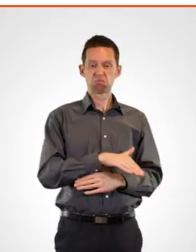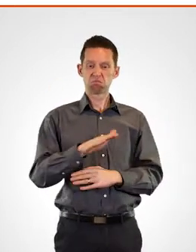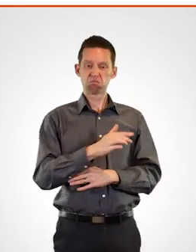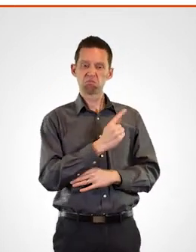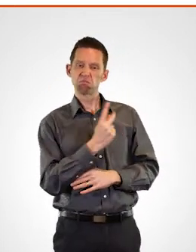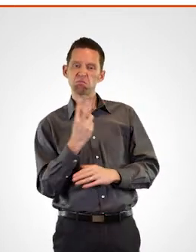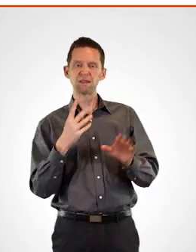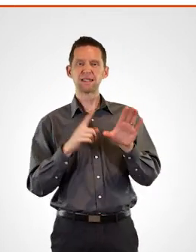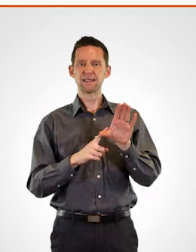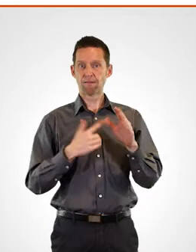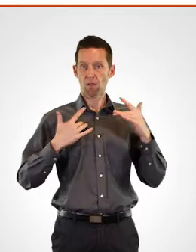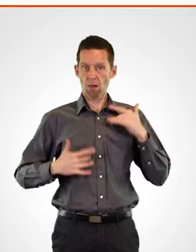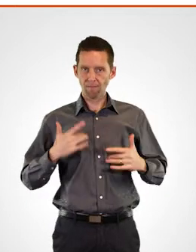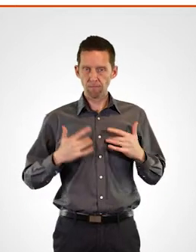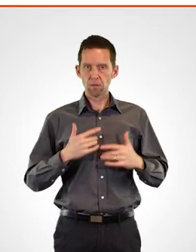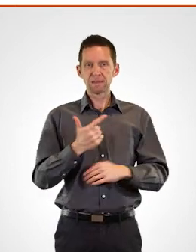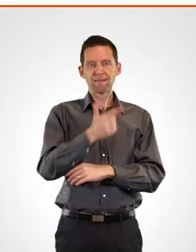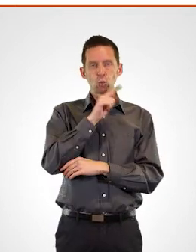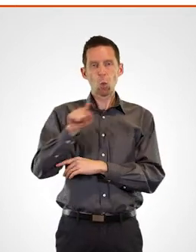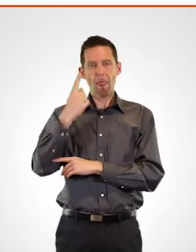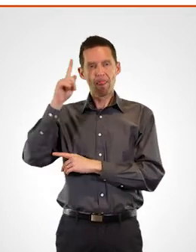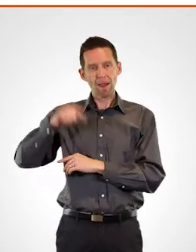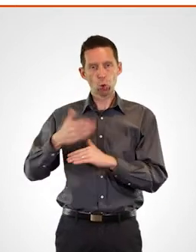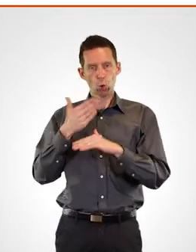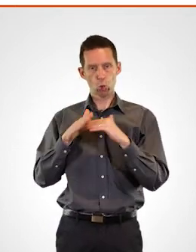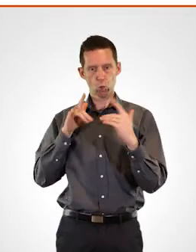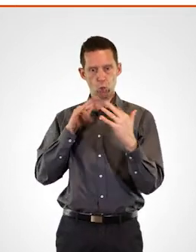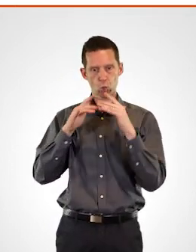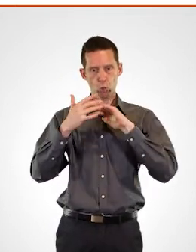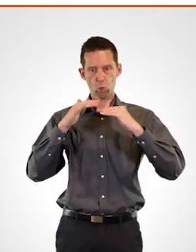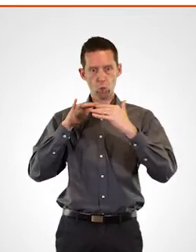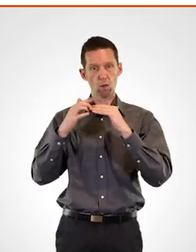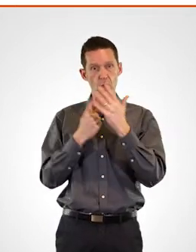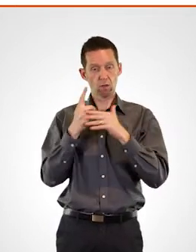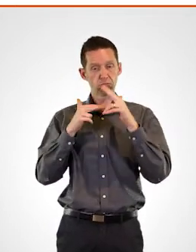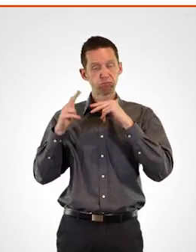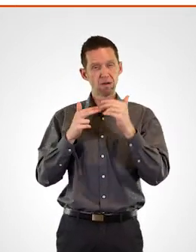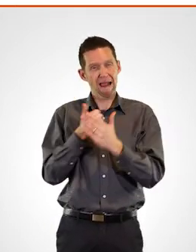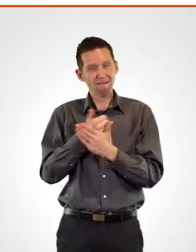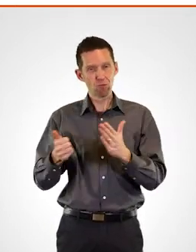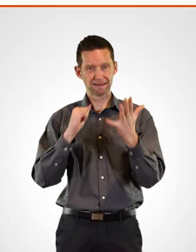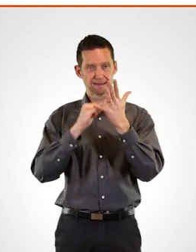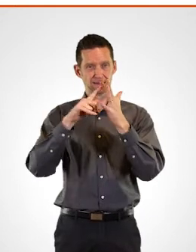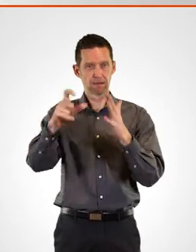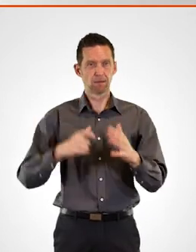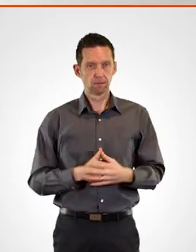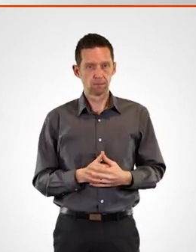there are about 700 to 1,000 new neural connections forming every single second.